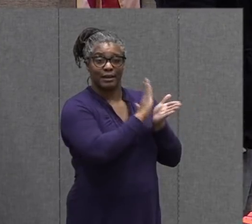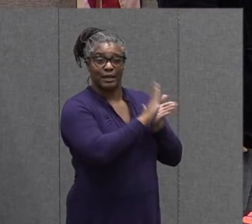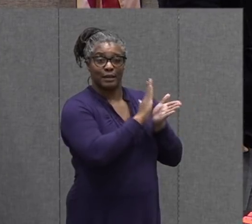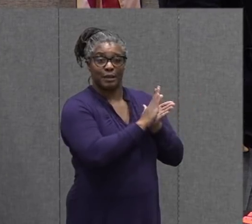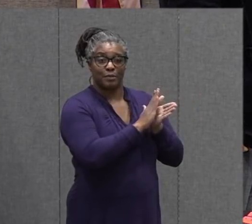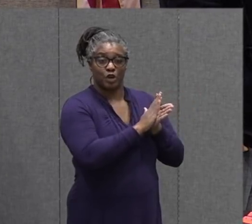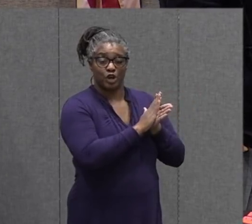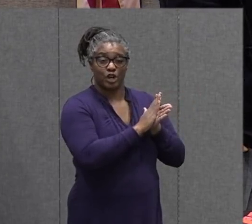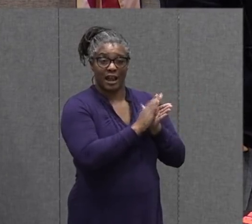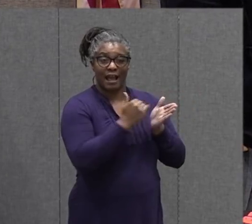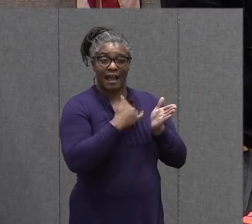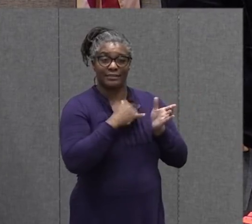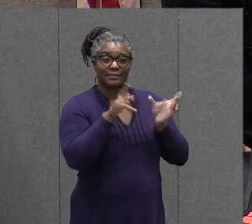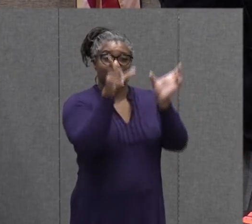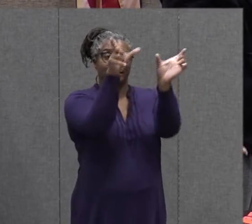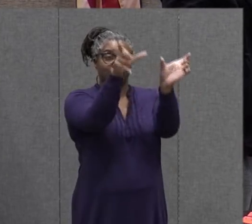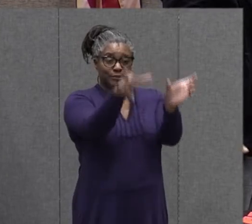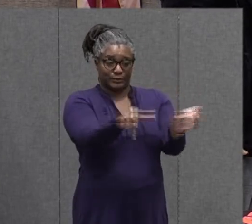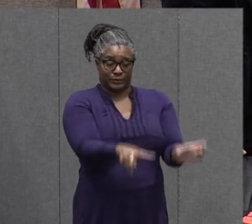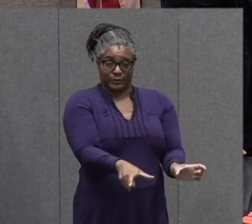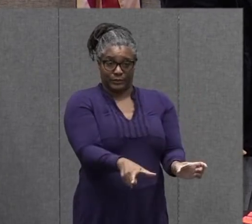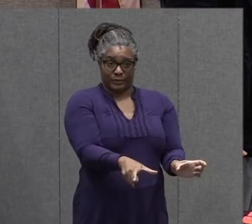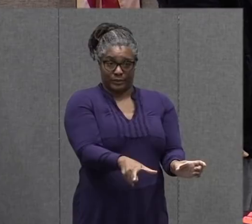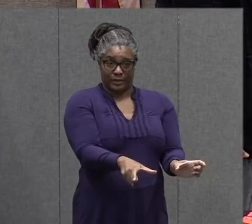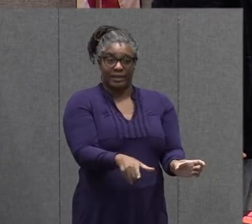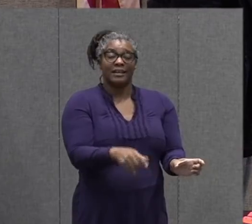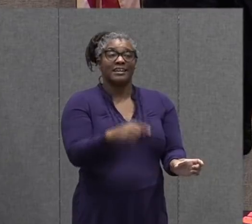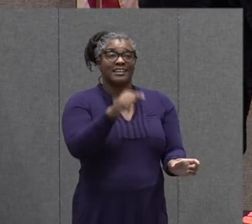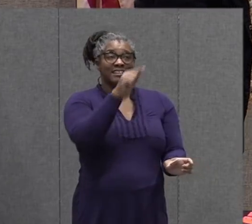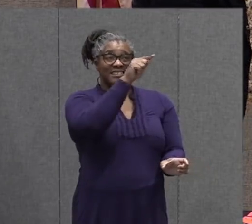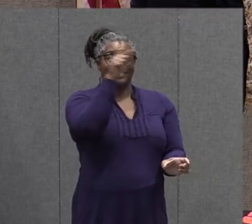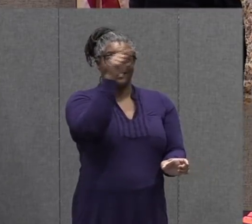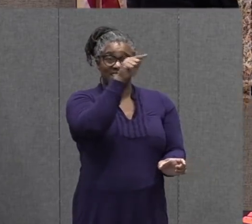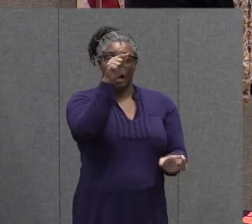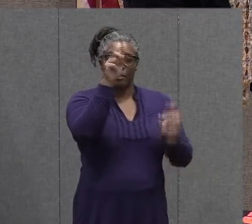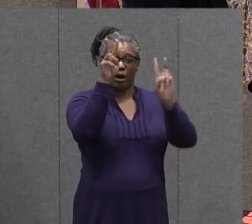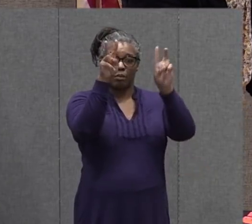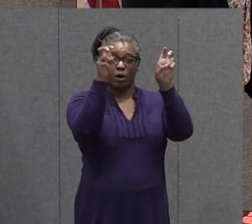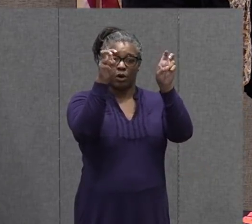to have a title, I just titled it poetry. One side I have vocabulary,